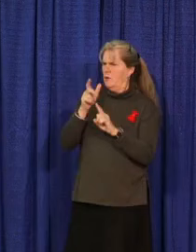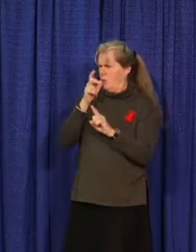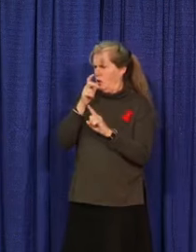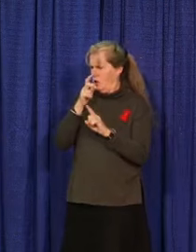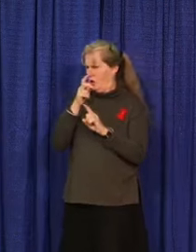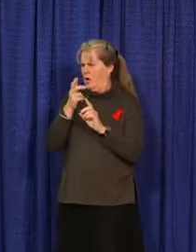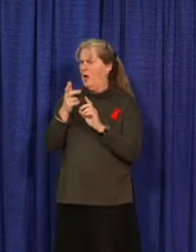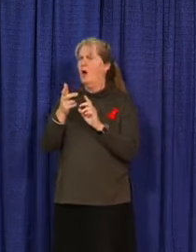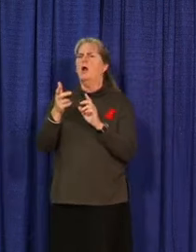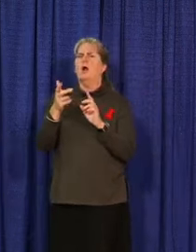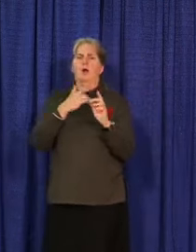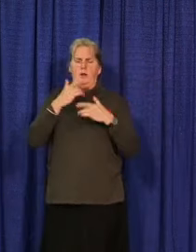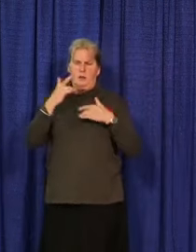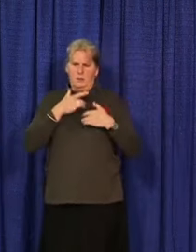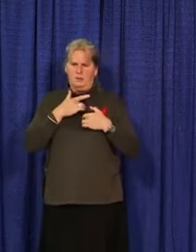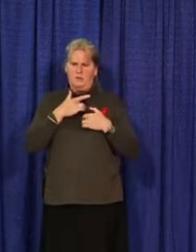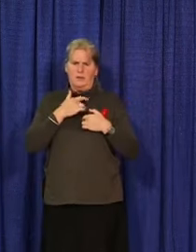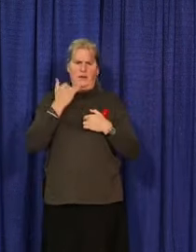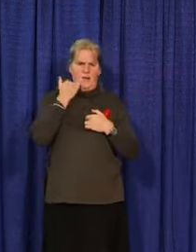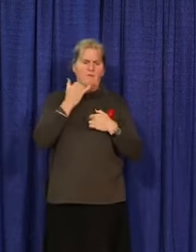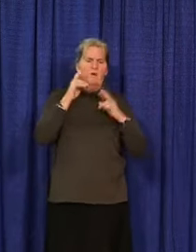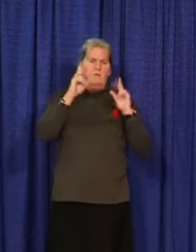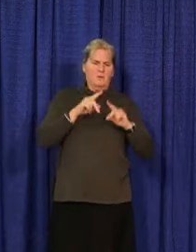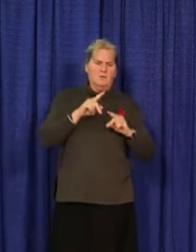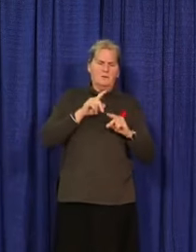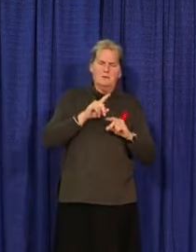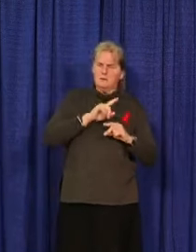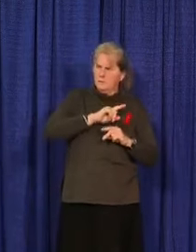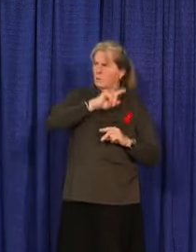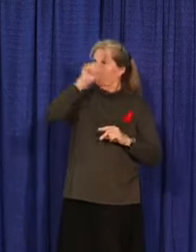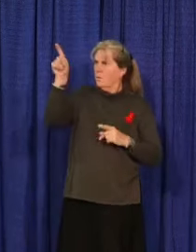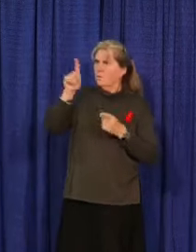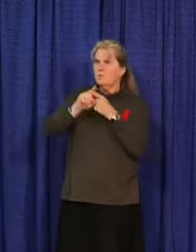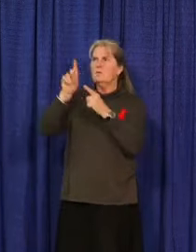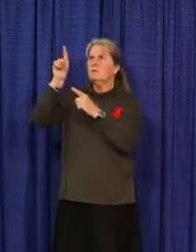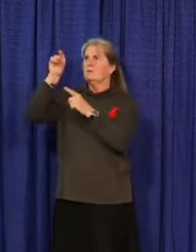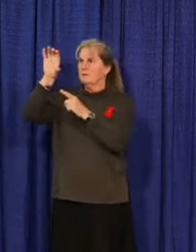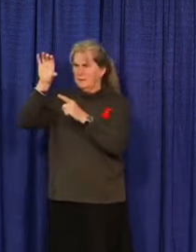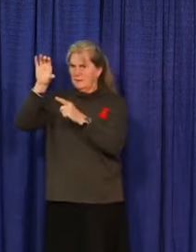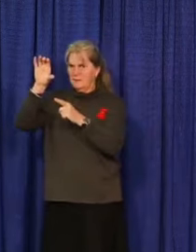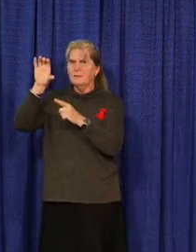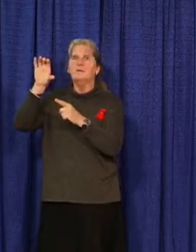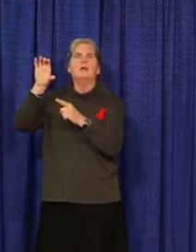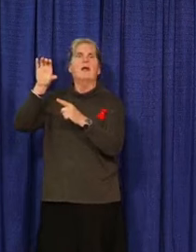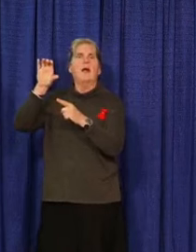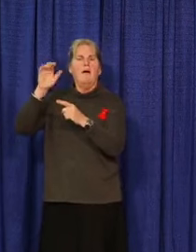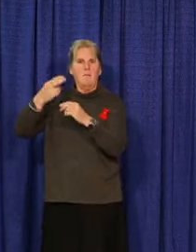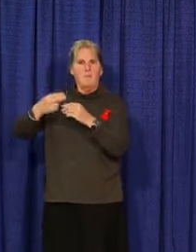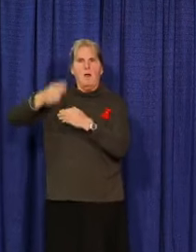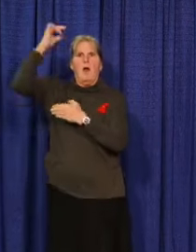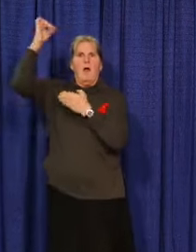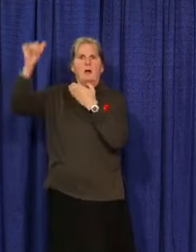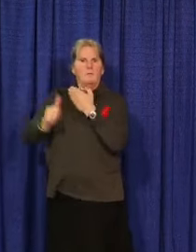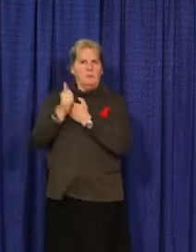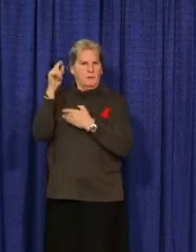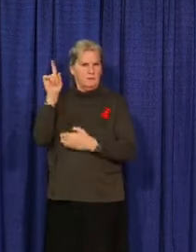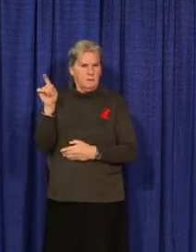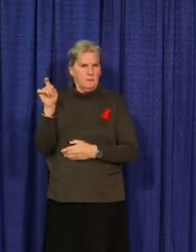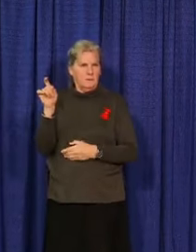if a person with COVID was in Dawson, that there is an increased risk to other people who have been to Dawson.